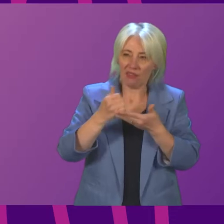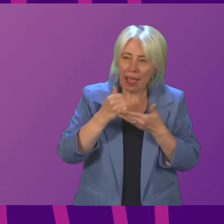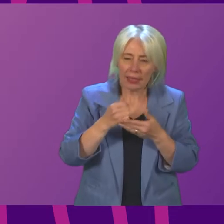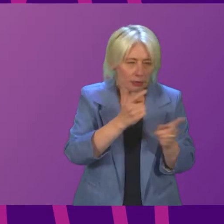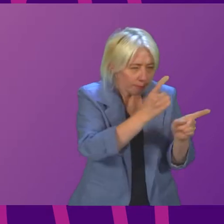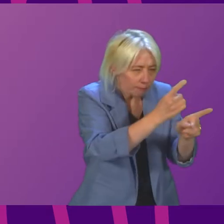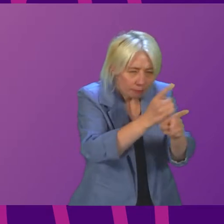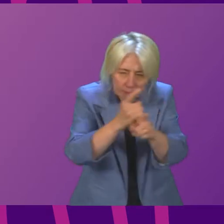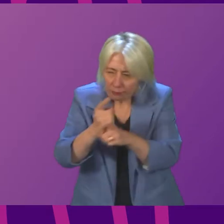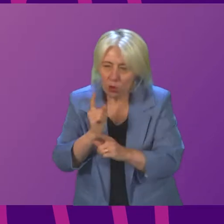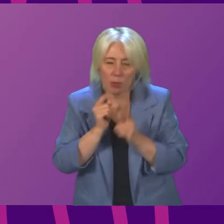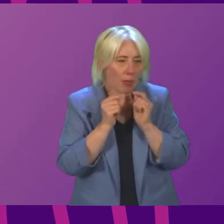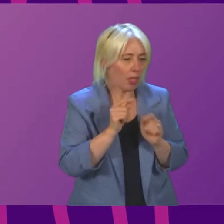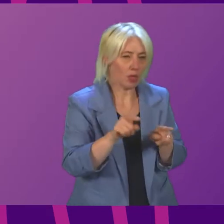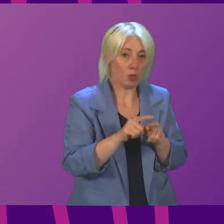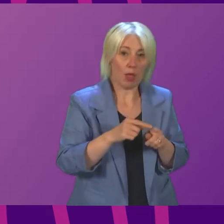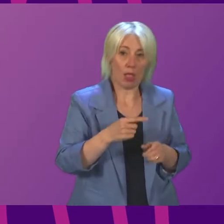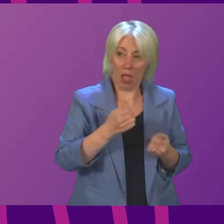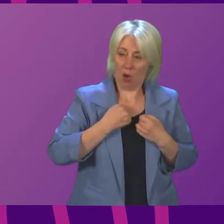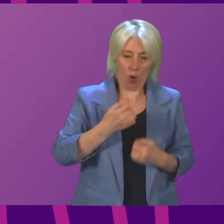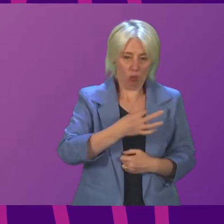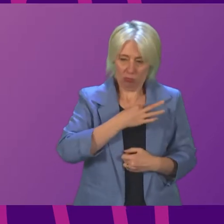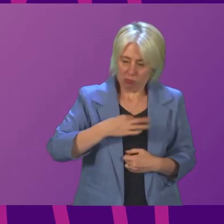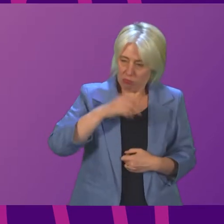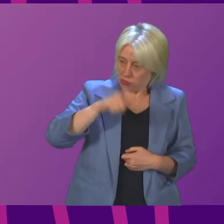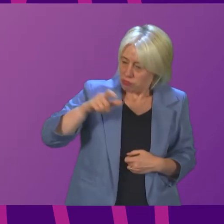including our own clinicians within the Government, cases